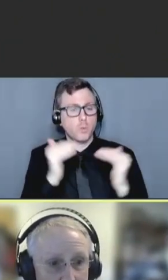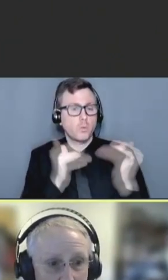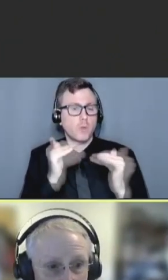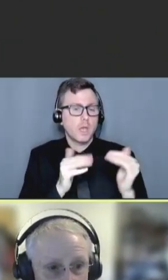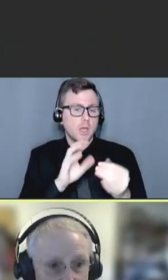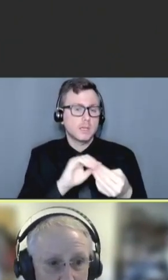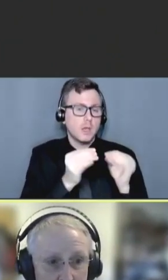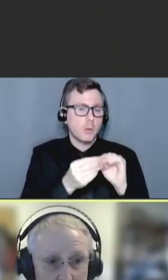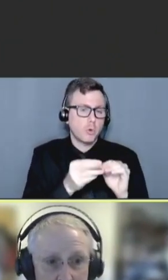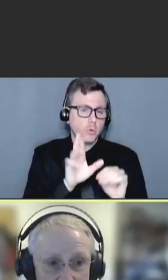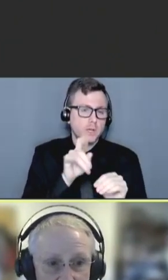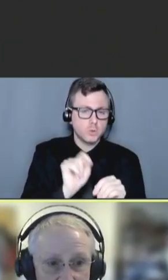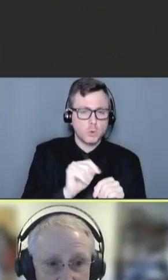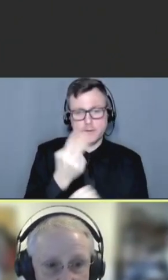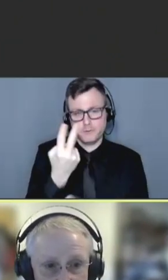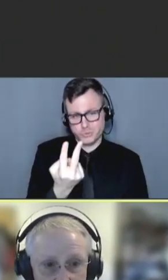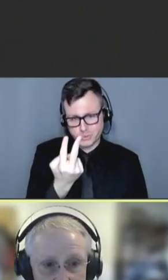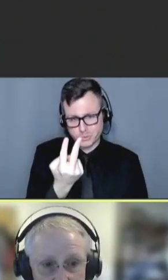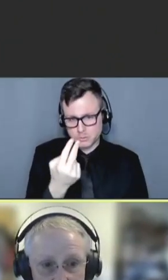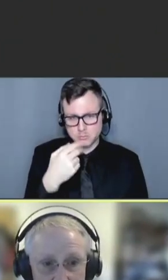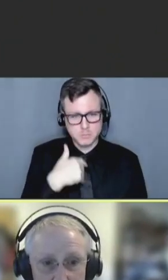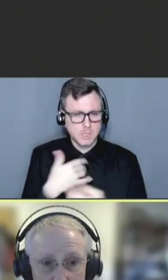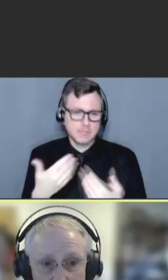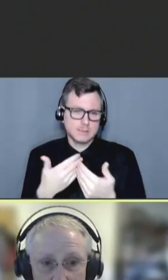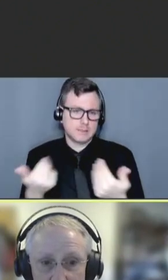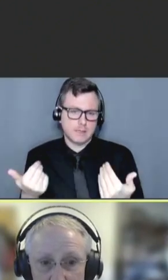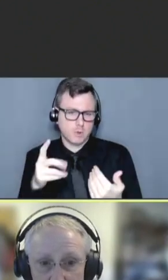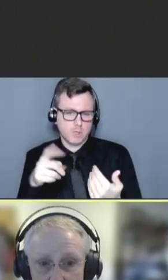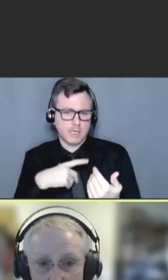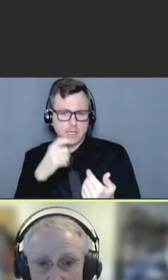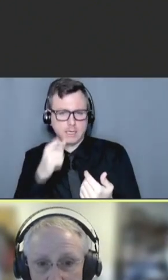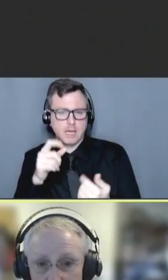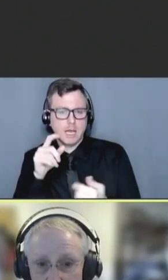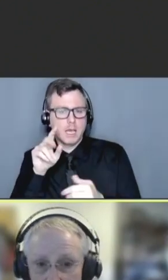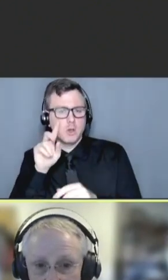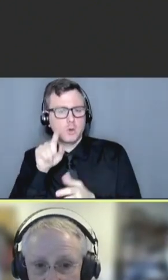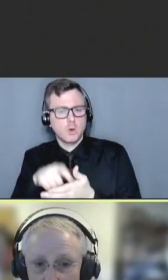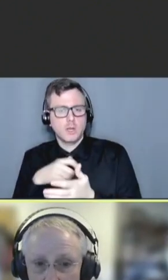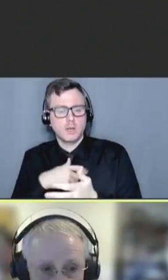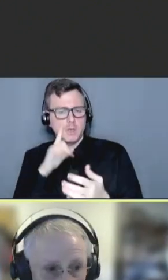but separate analyses didn't detect an elevated rate ration for stroke after flu vaccine alone.